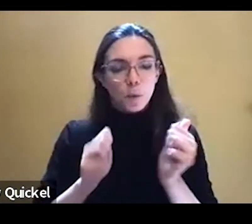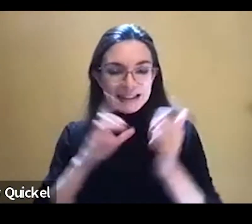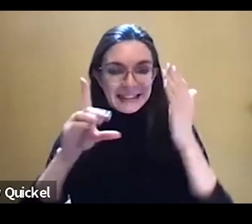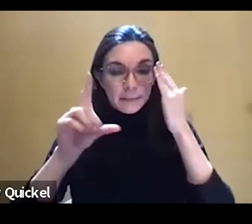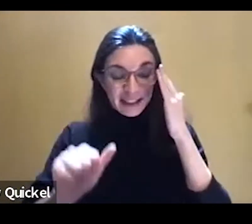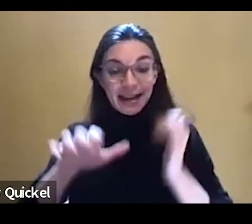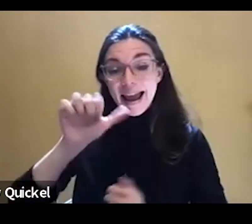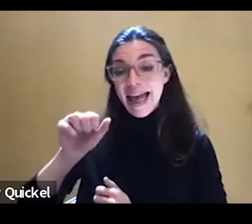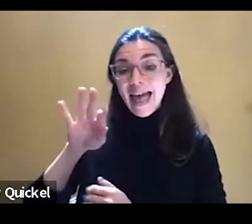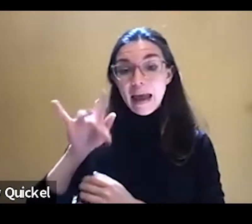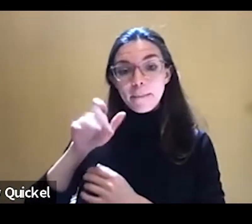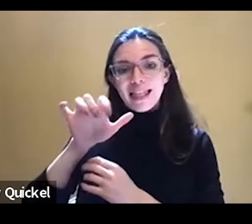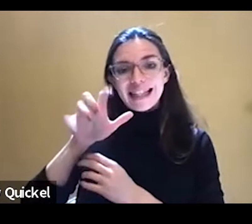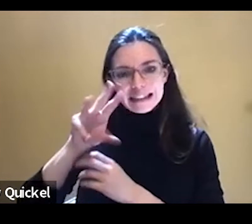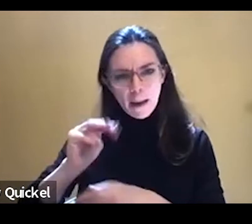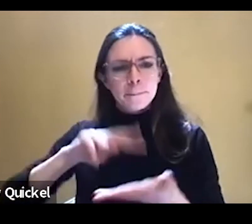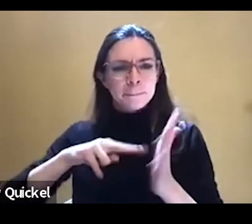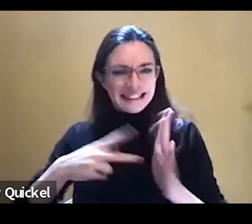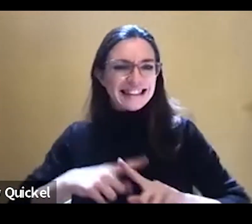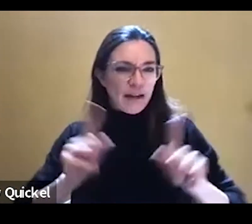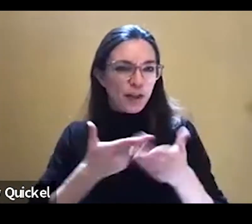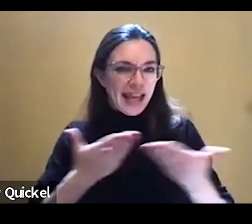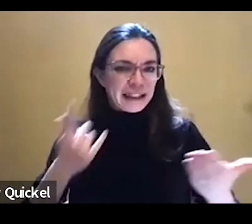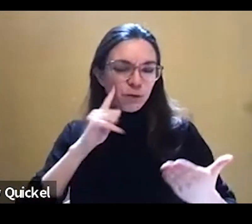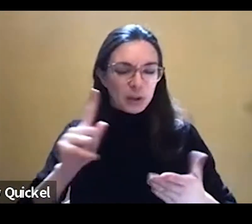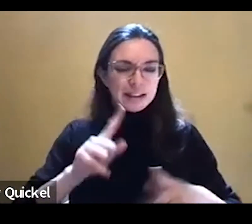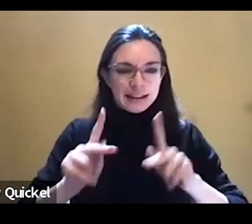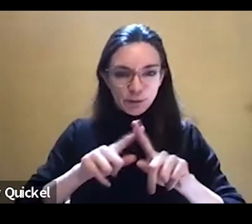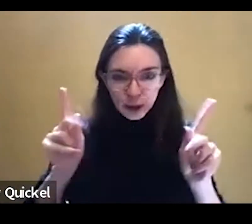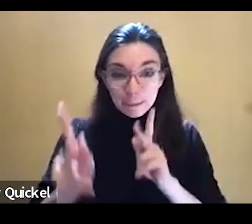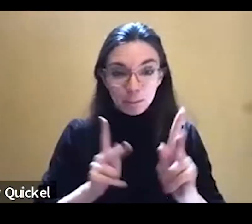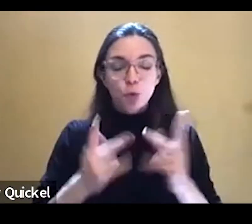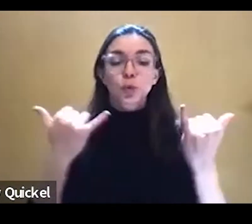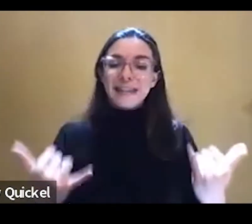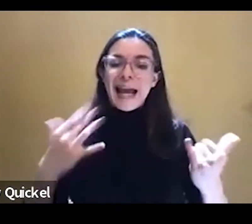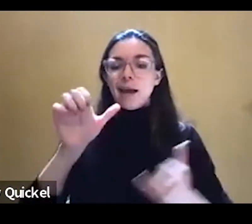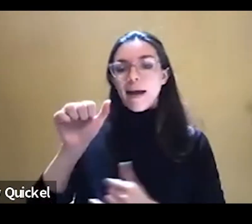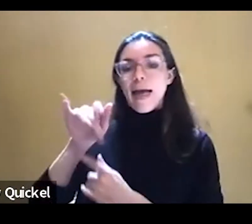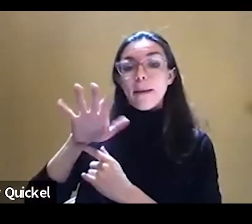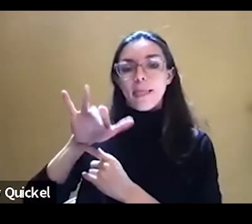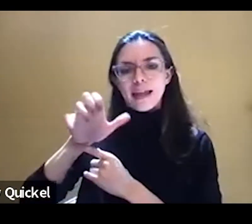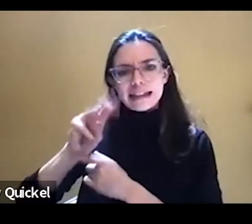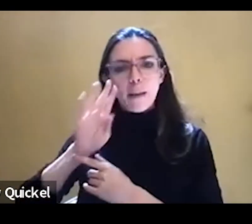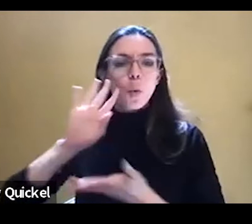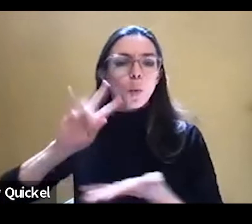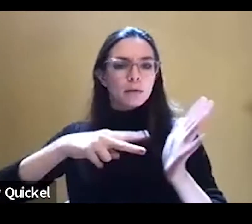means many things to many people, but for the purposes of today's discussion, we'll define it as discrimination